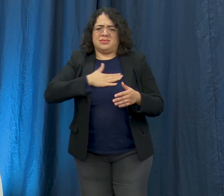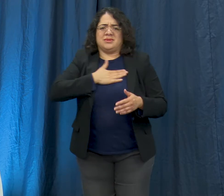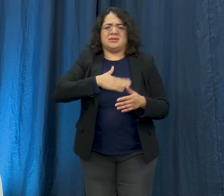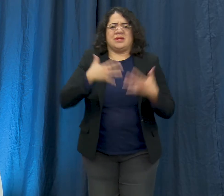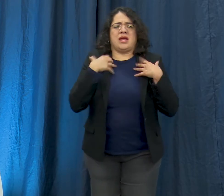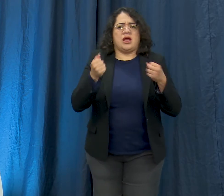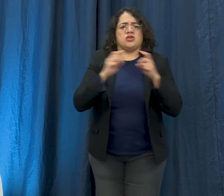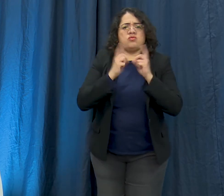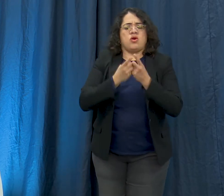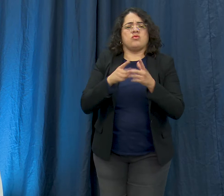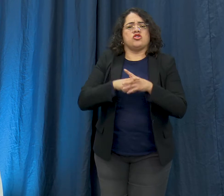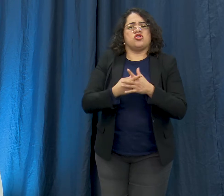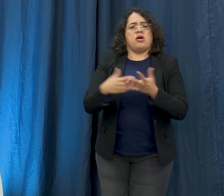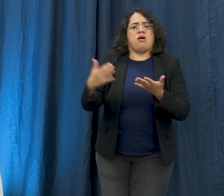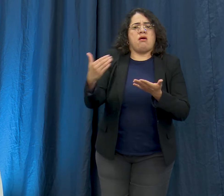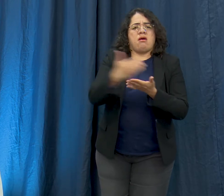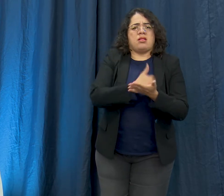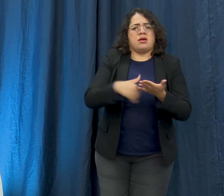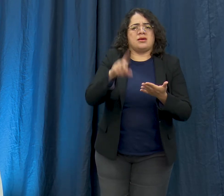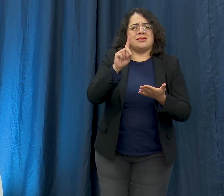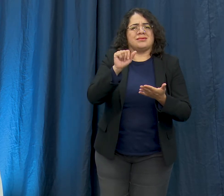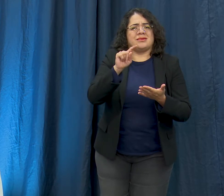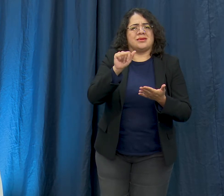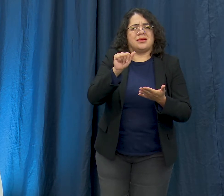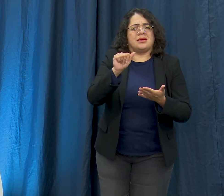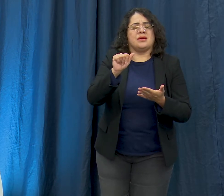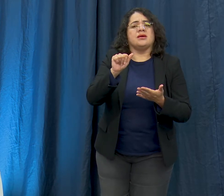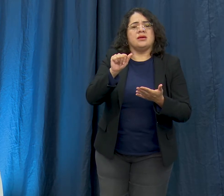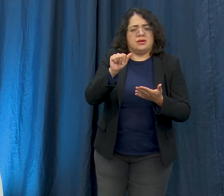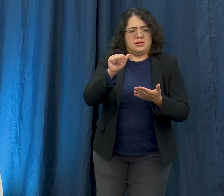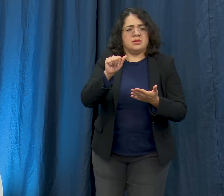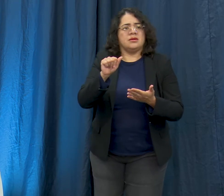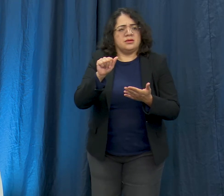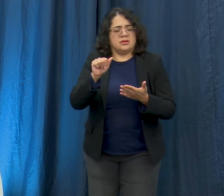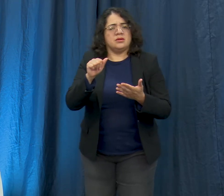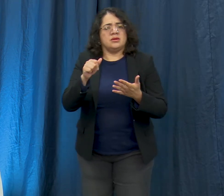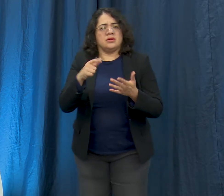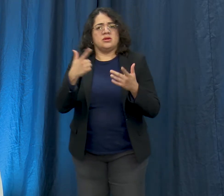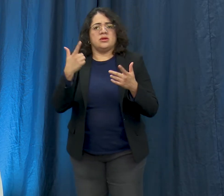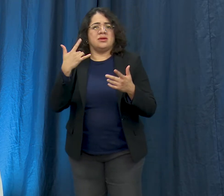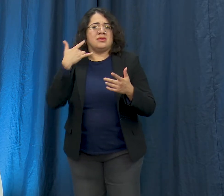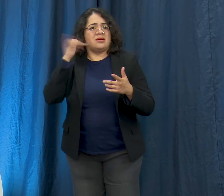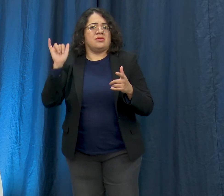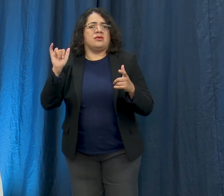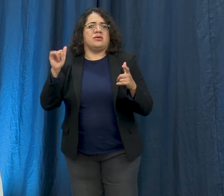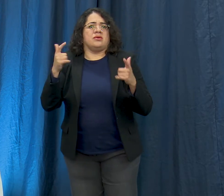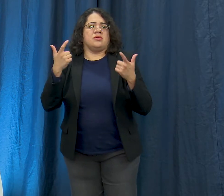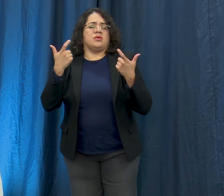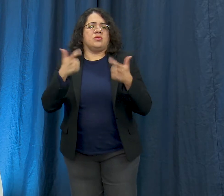to collect this data. Equality California, California's largest LGBTQ civil rights